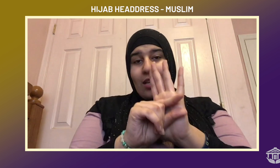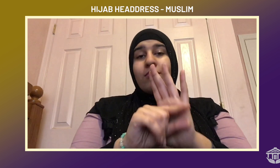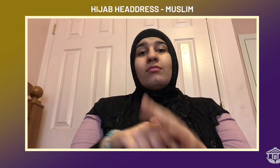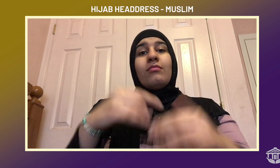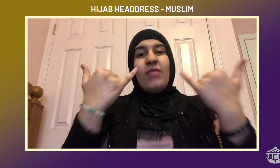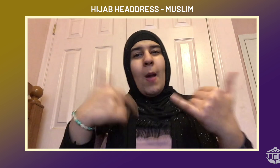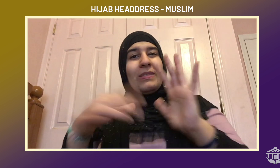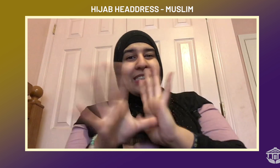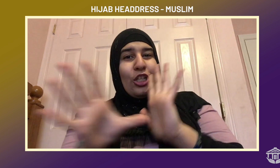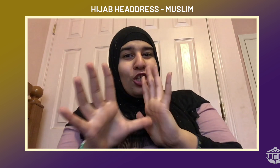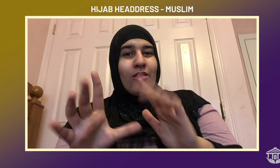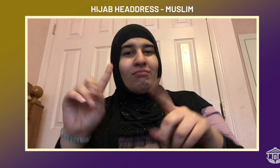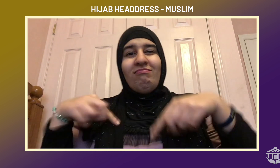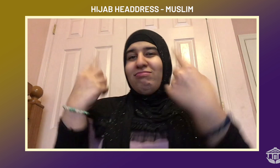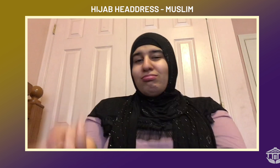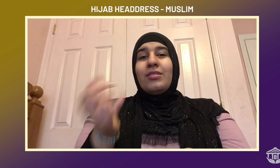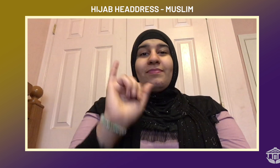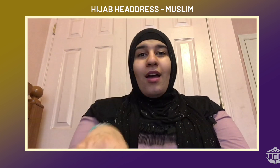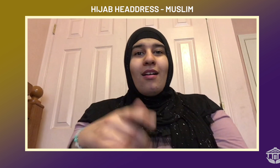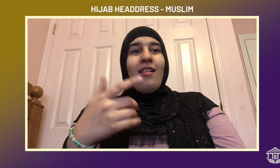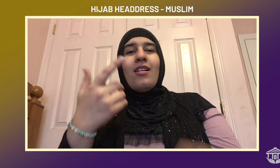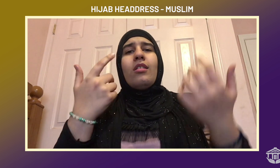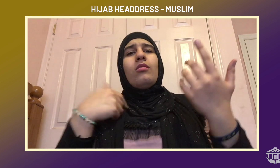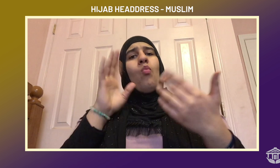but i've been wearing the hijab since eighth grade and now i'm a senior in high school